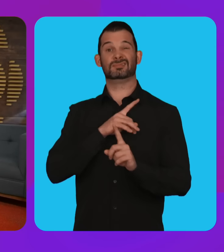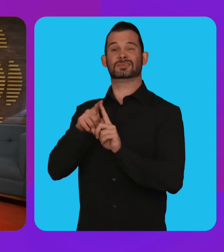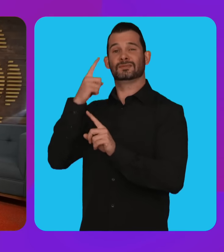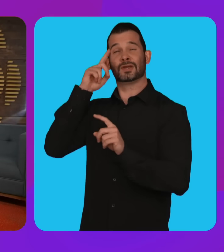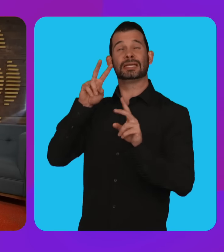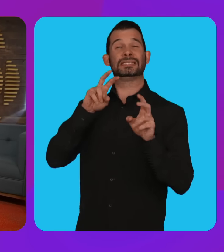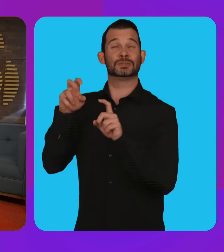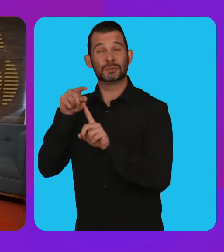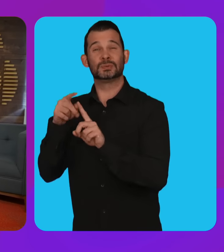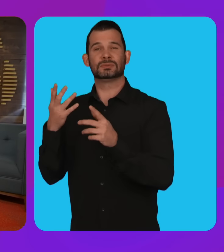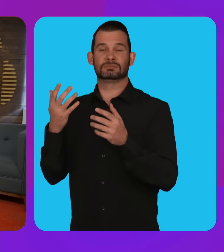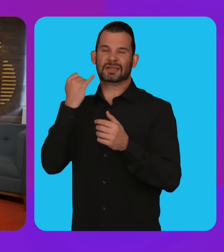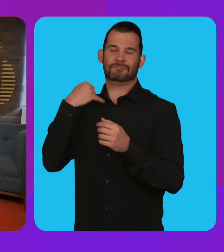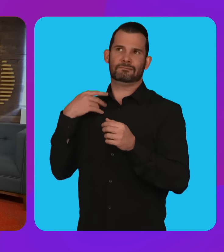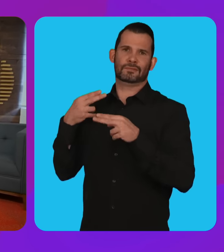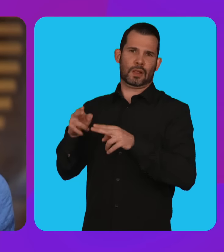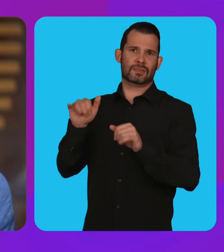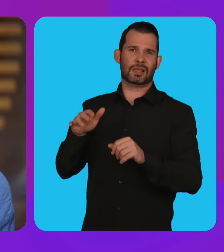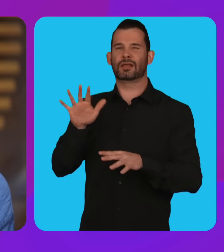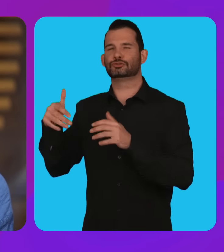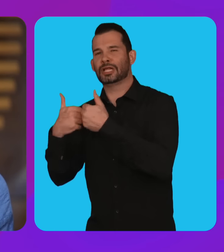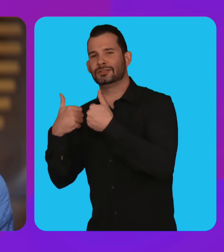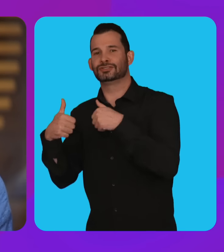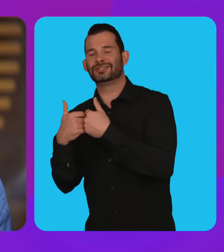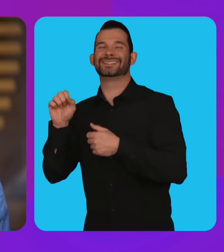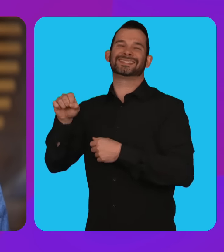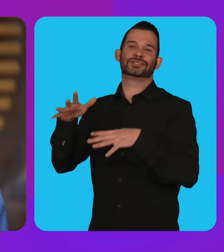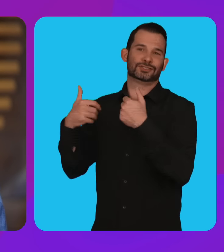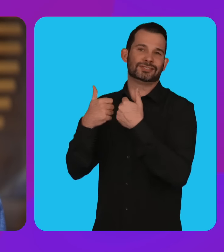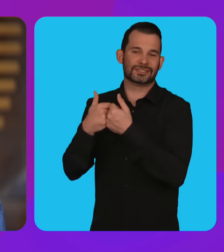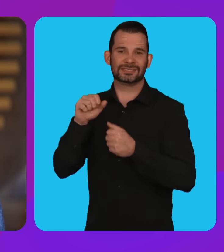if I may call them that-- [Sarah] Yes, the challenges, challenges, yes.